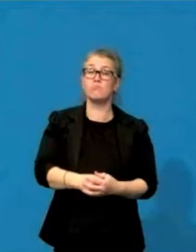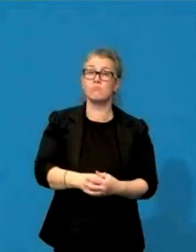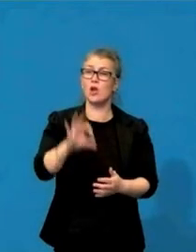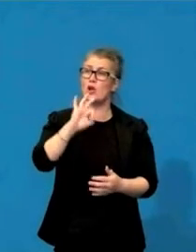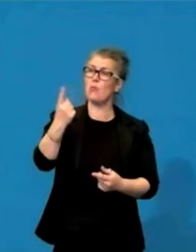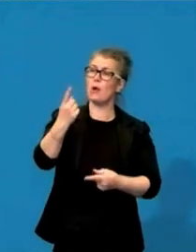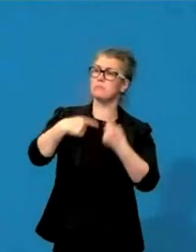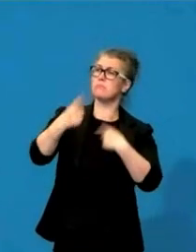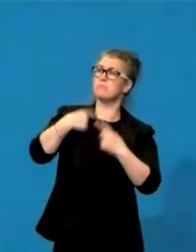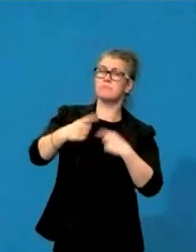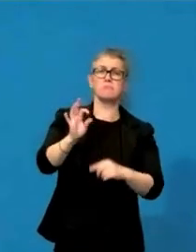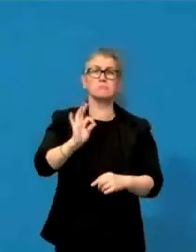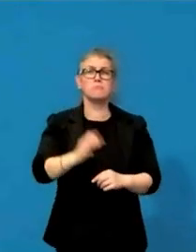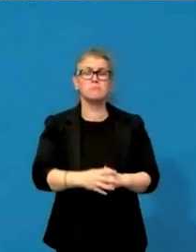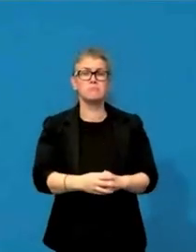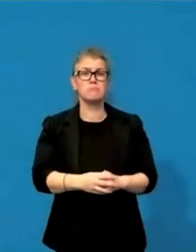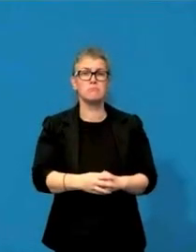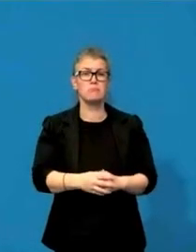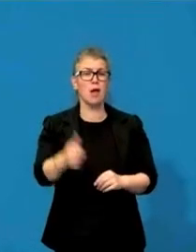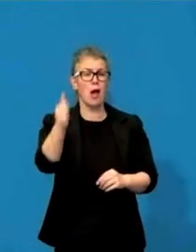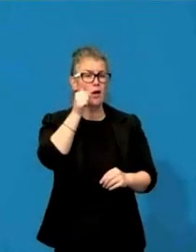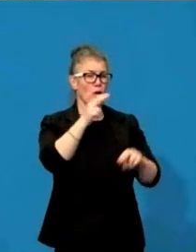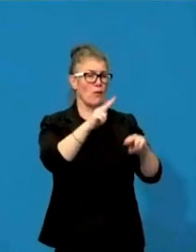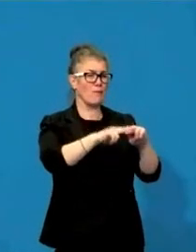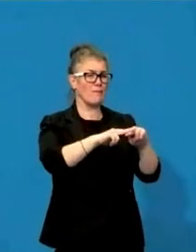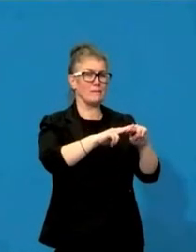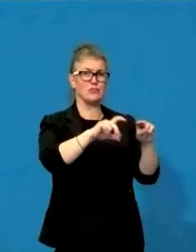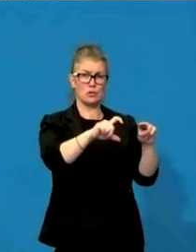I know that Fitzroy did have a information session.